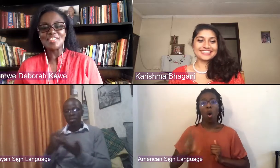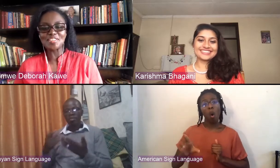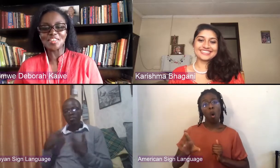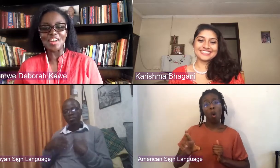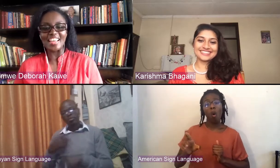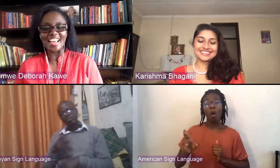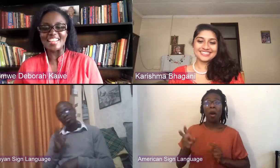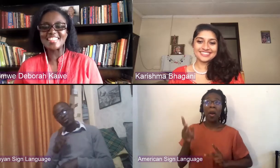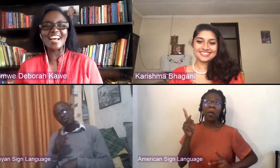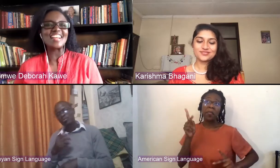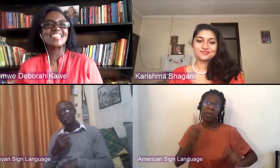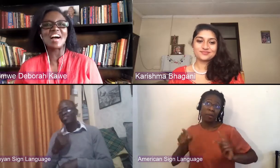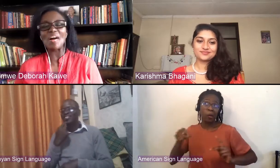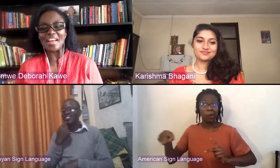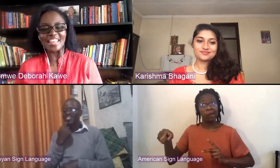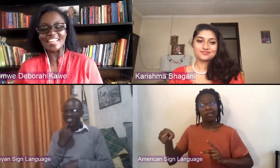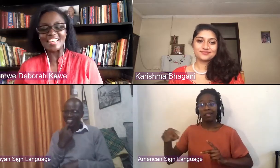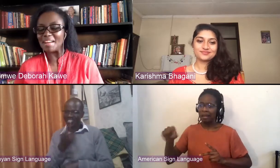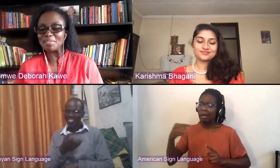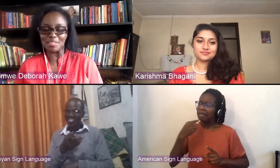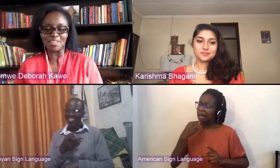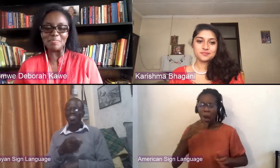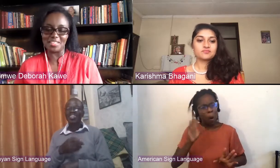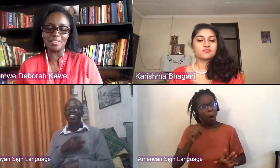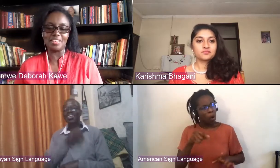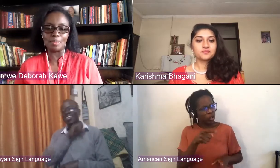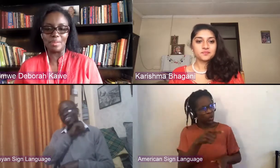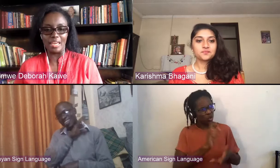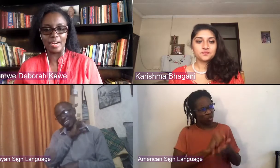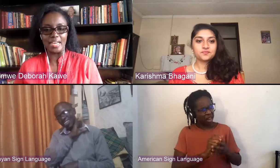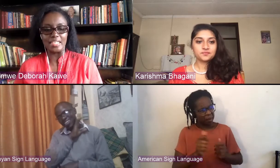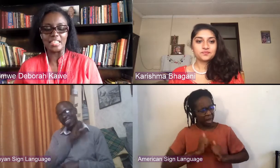So I guess that's how I come to define myself as a playwright.